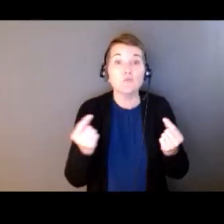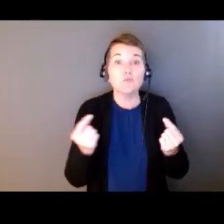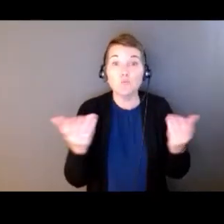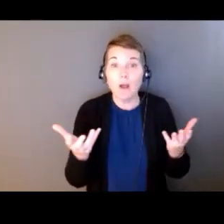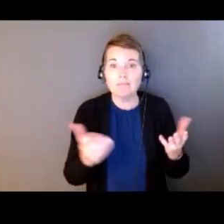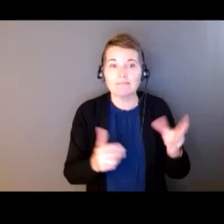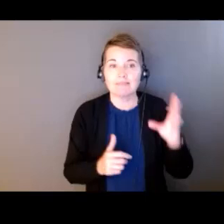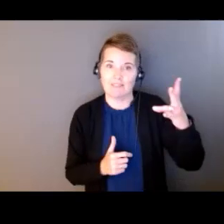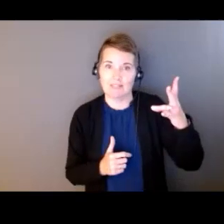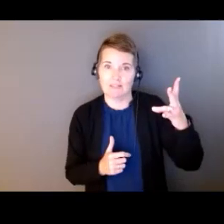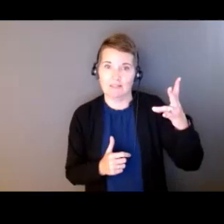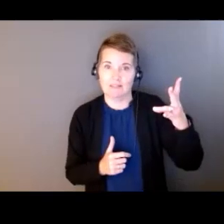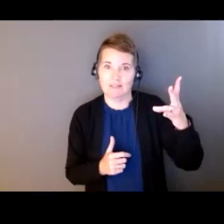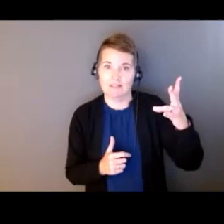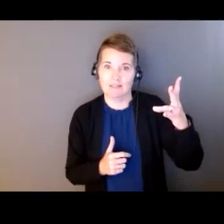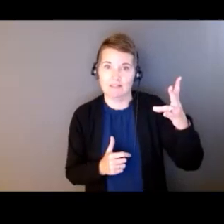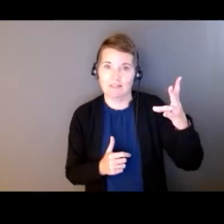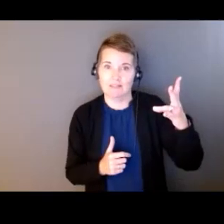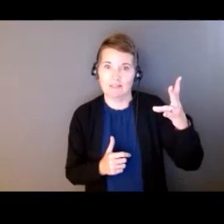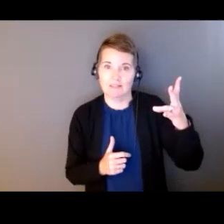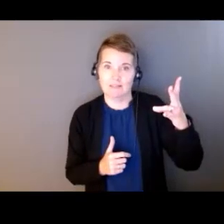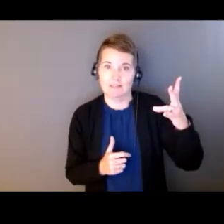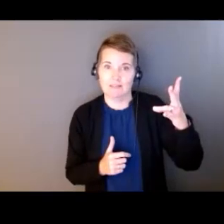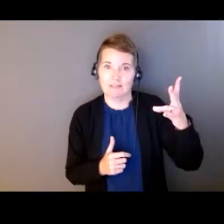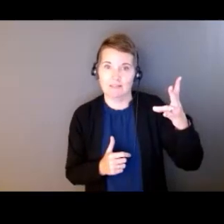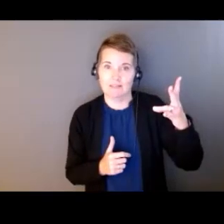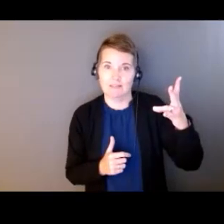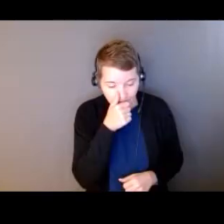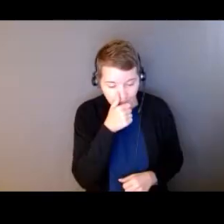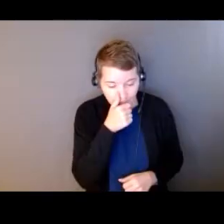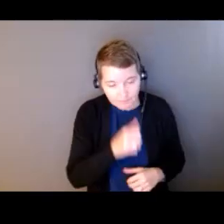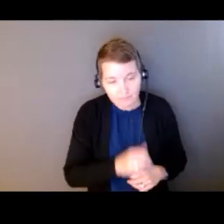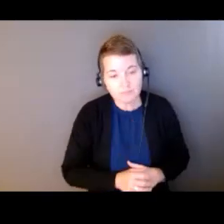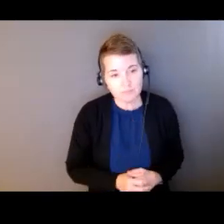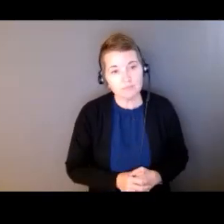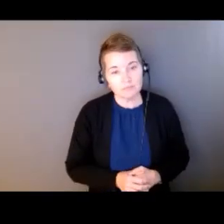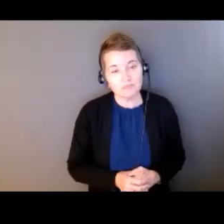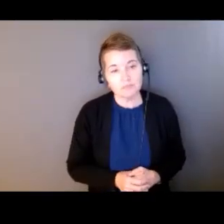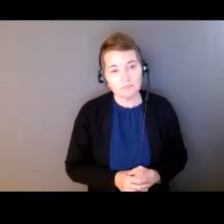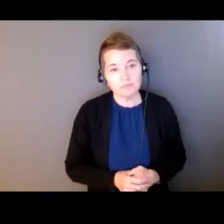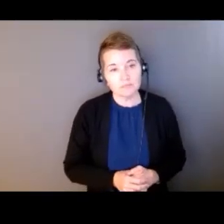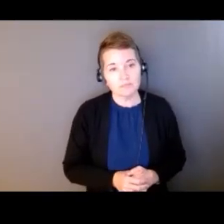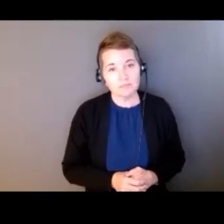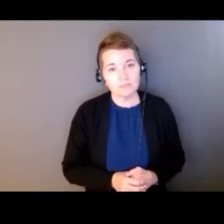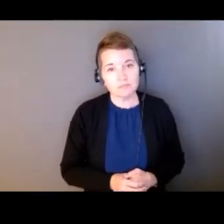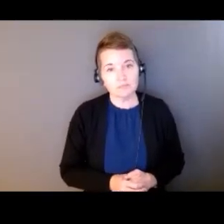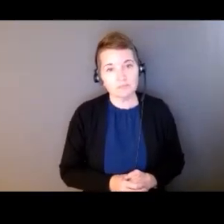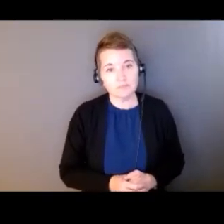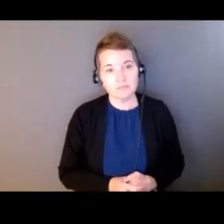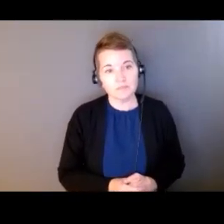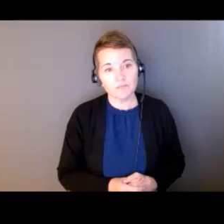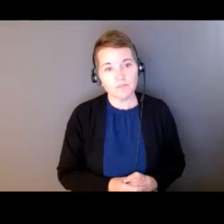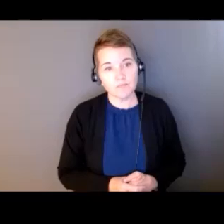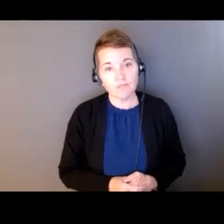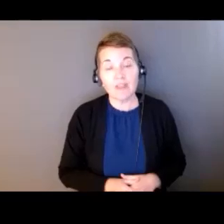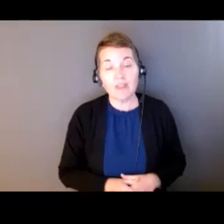So, the Activity Plan here is where they will indicate whether or not they're... Oh, sorry.